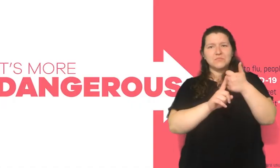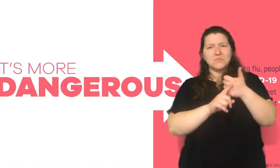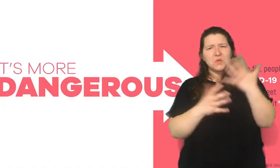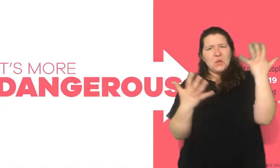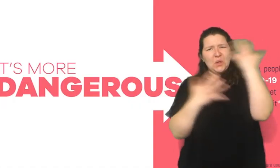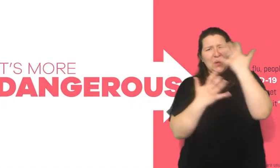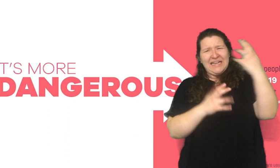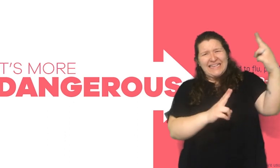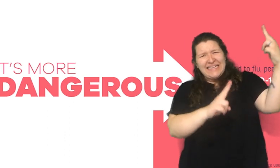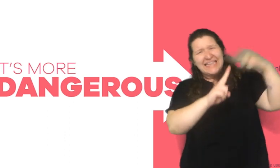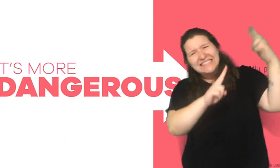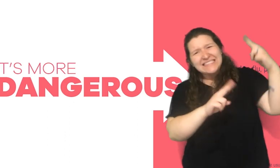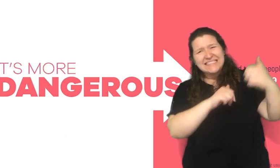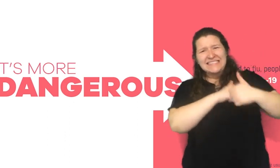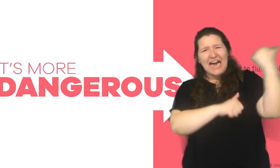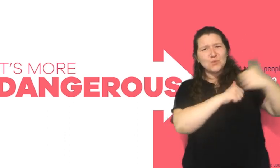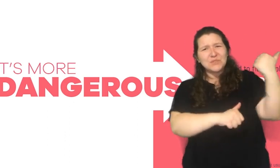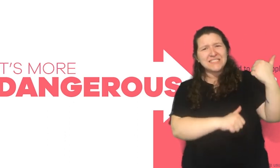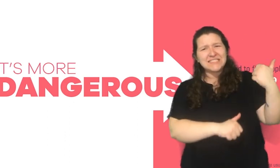It's more dangerous.